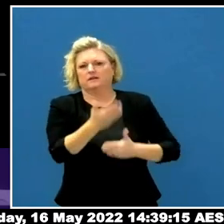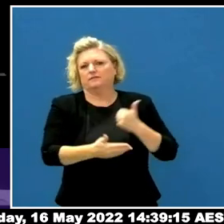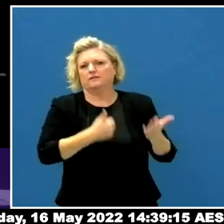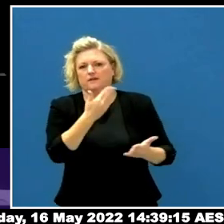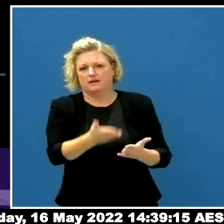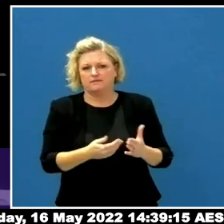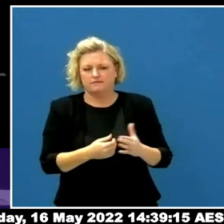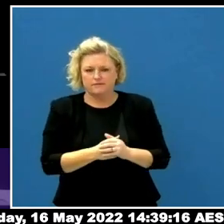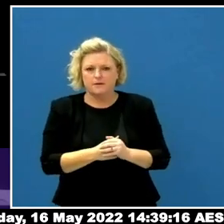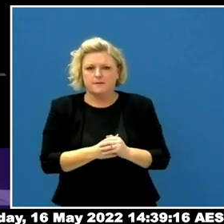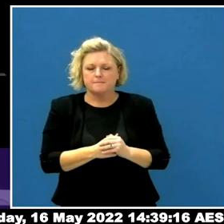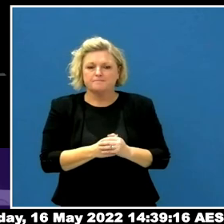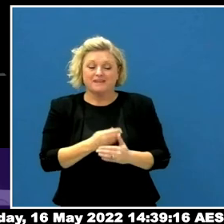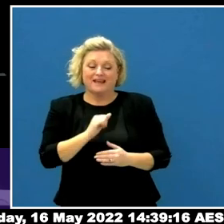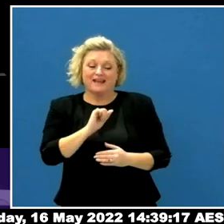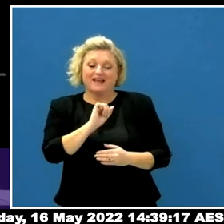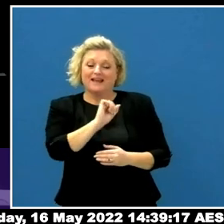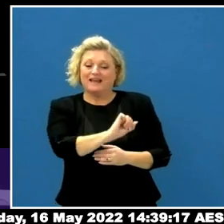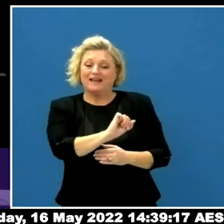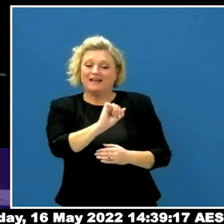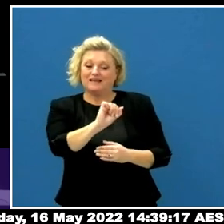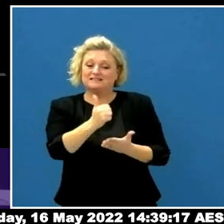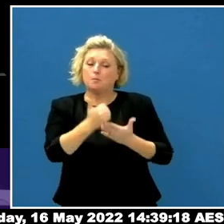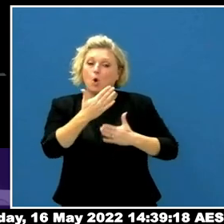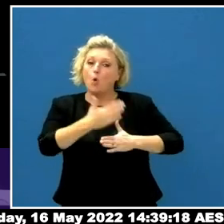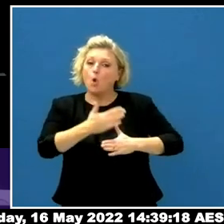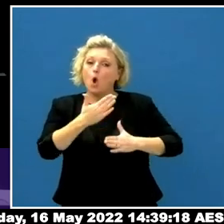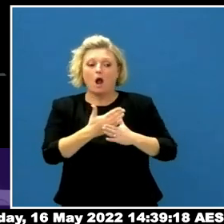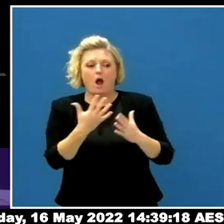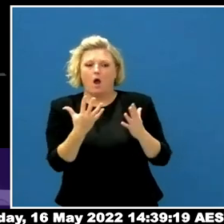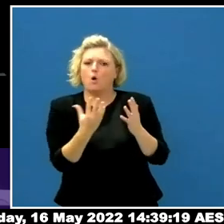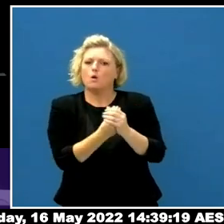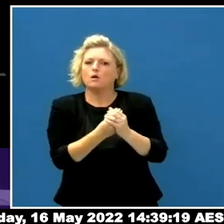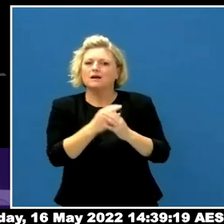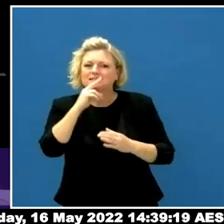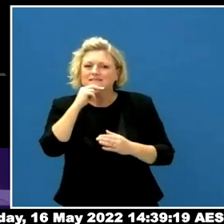involved with the speech therapy, they're involved with his neurologist, his